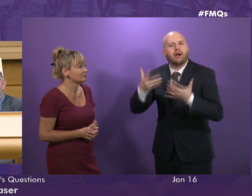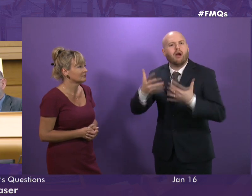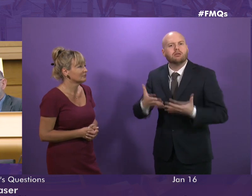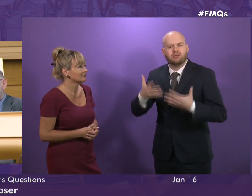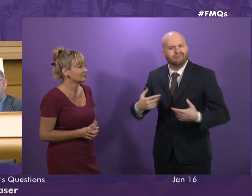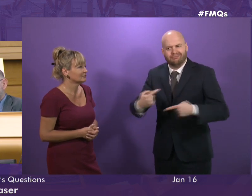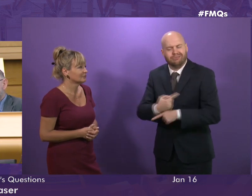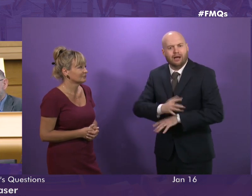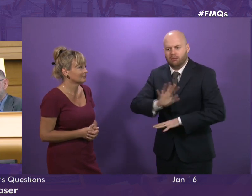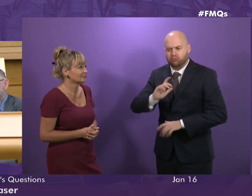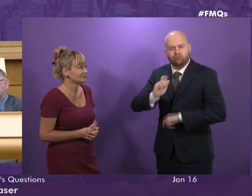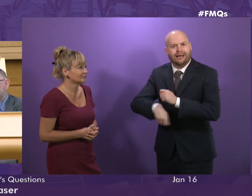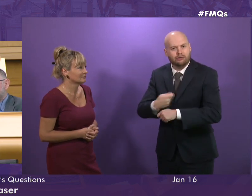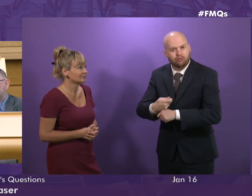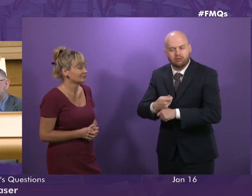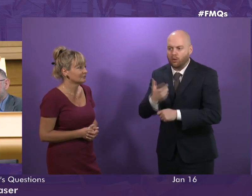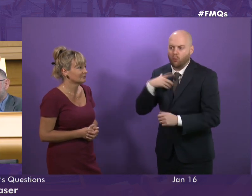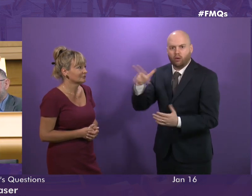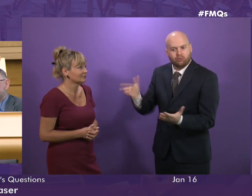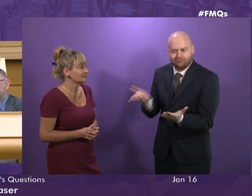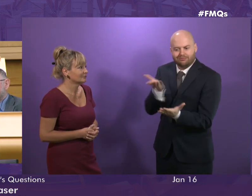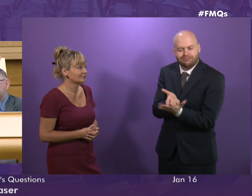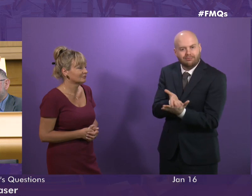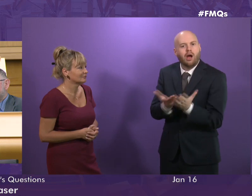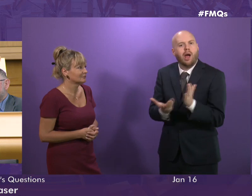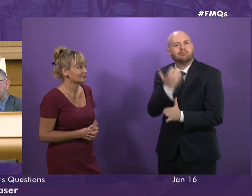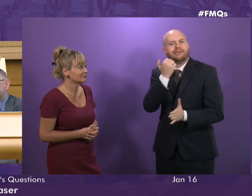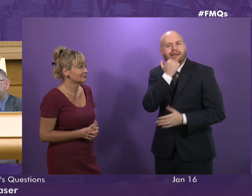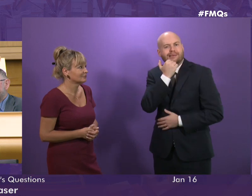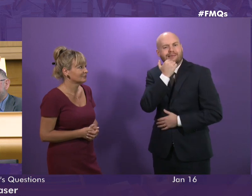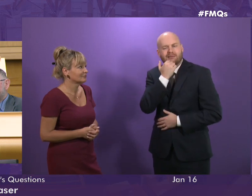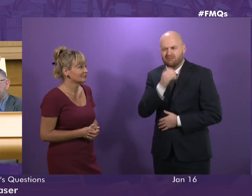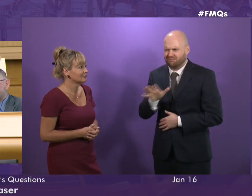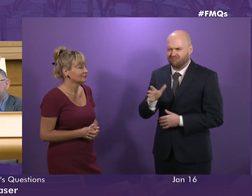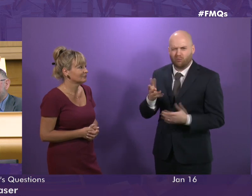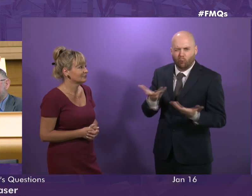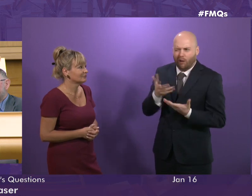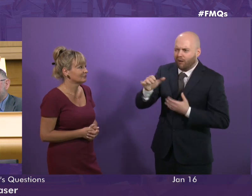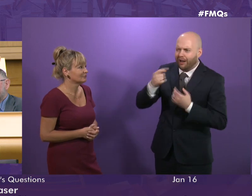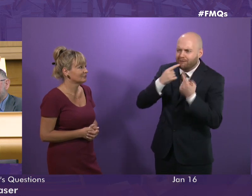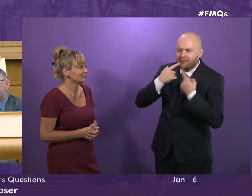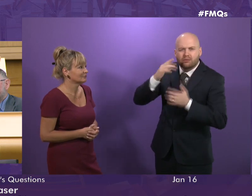alongside GERS? On what data will those alternative figures be based? How much will that exercise